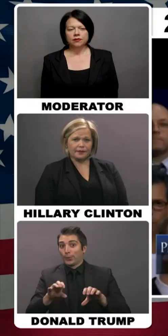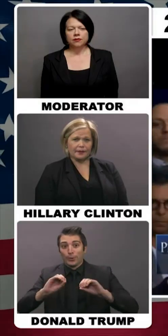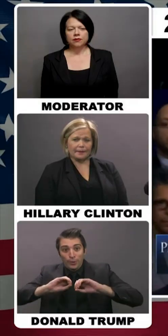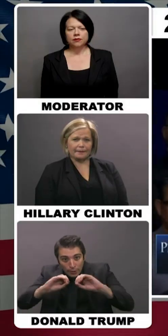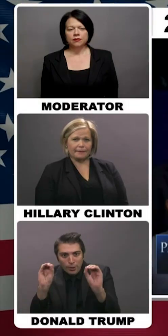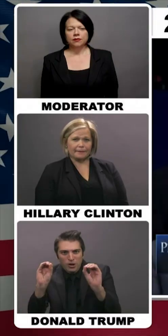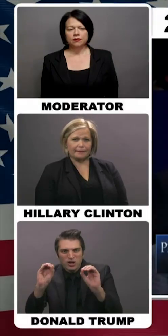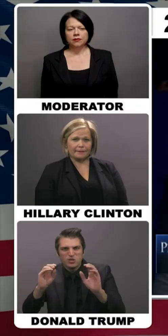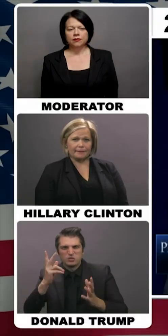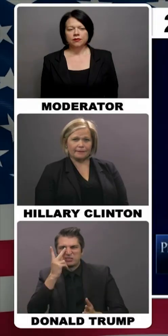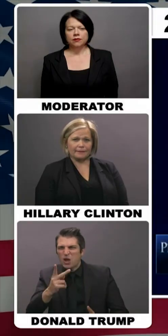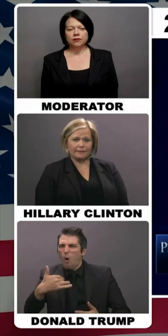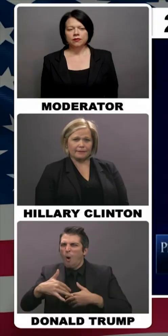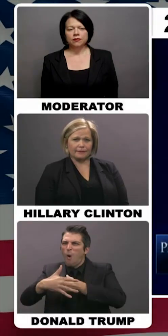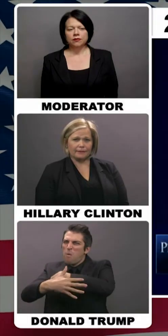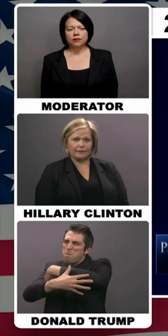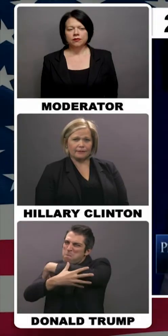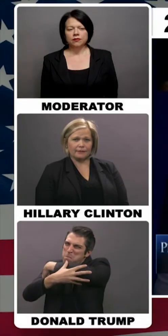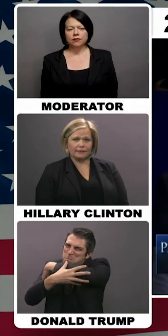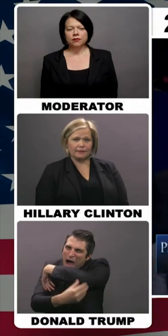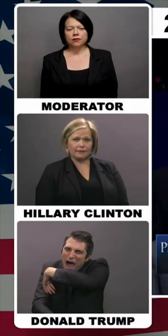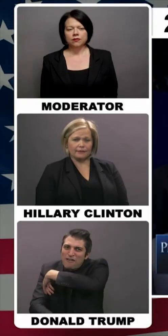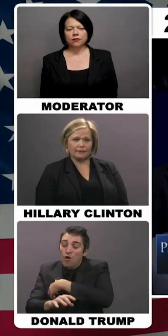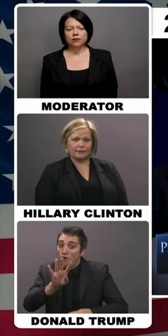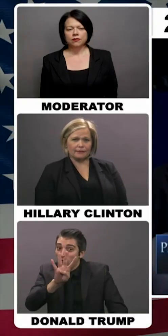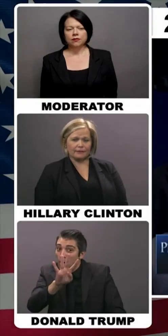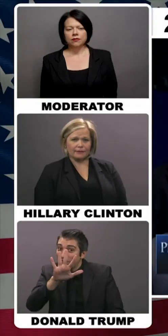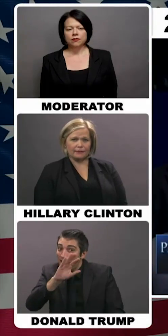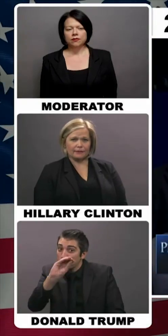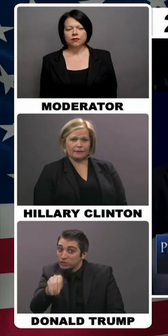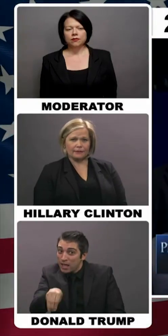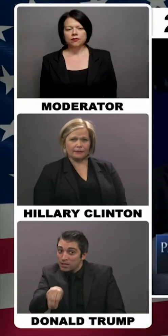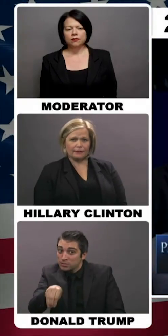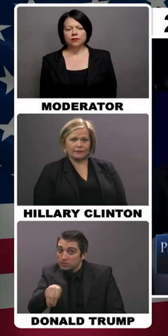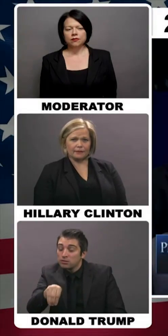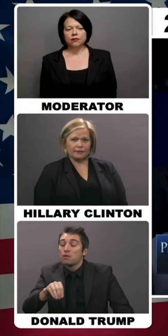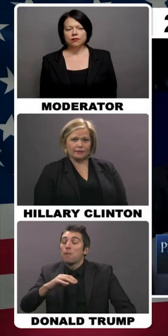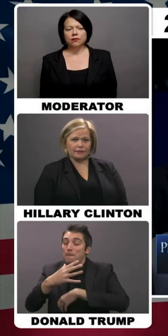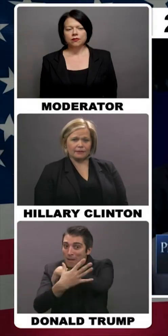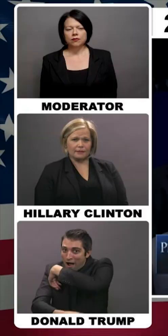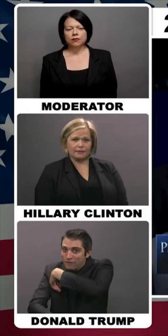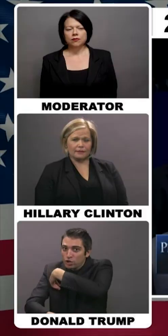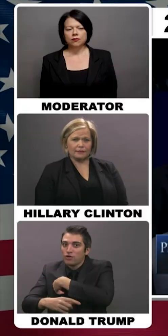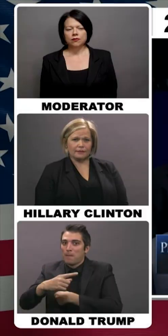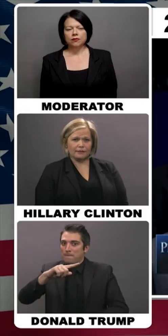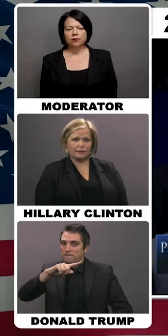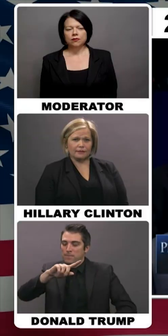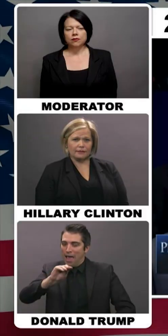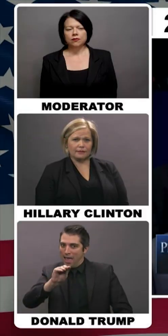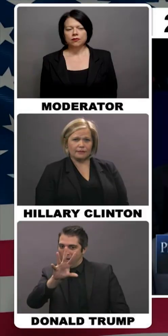African Americans now 45% poverty in the inner cities. The education is a disaster.